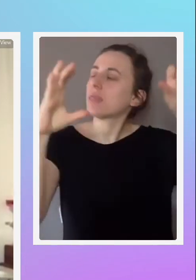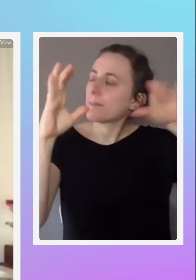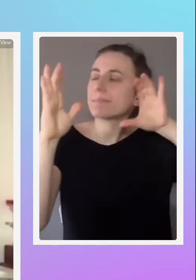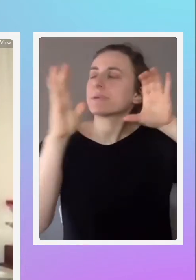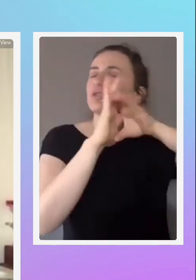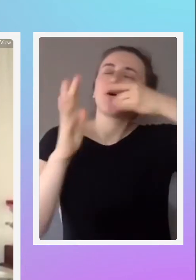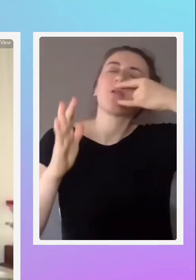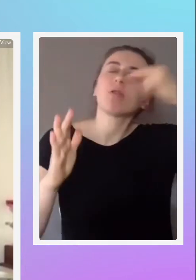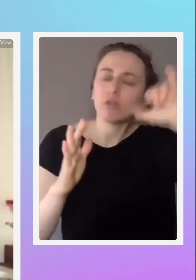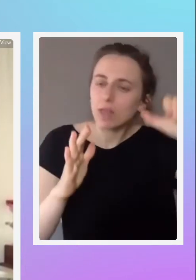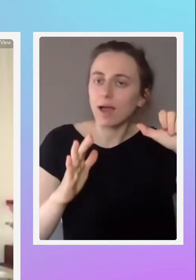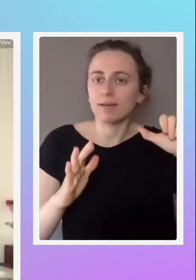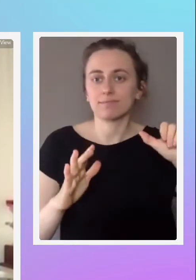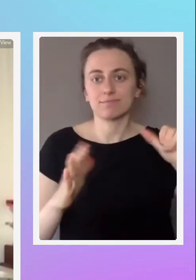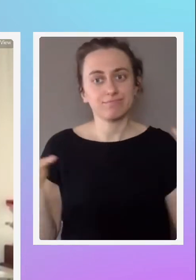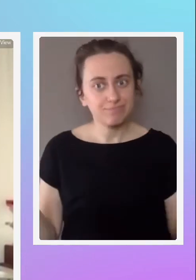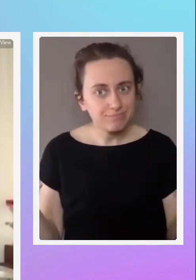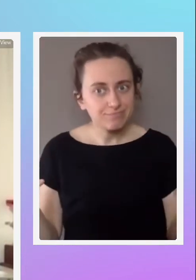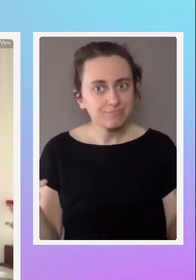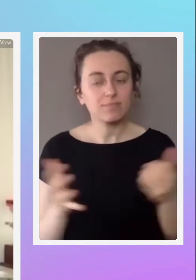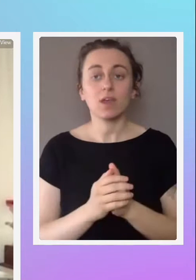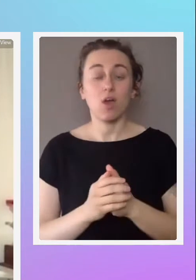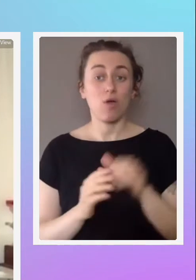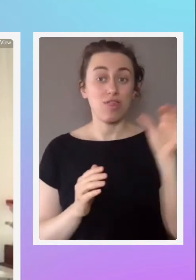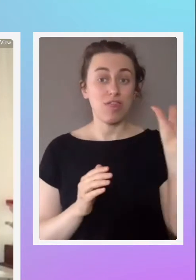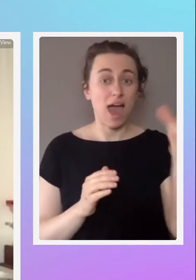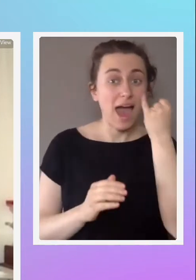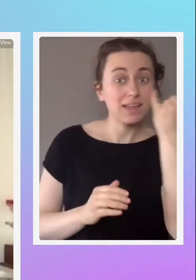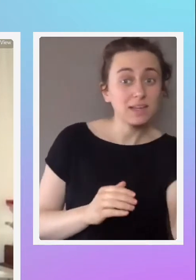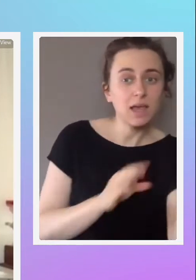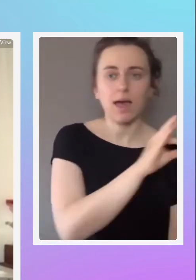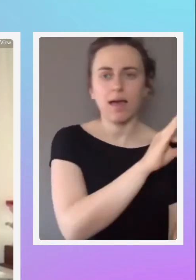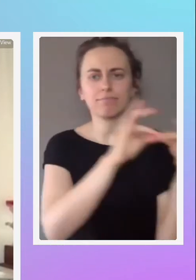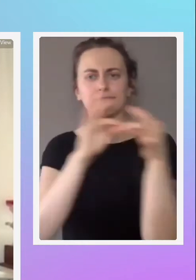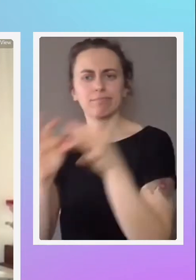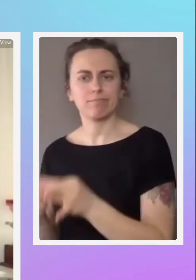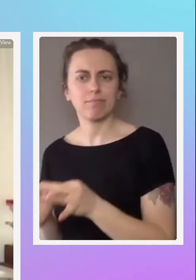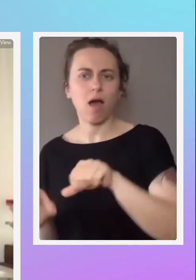kind of interesting possibility for many films